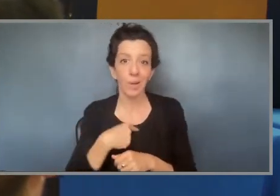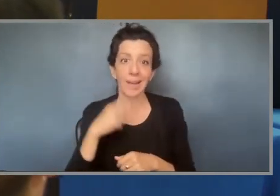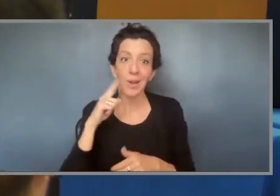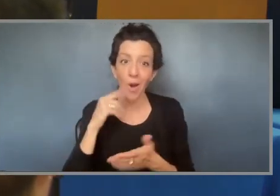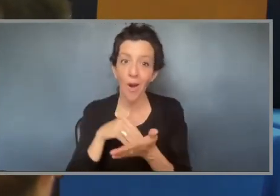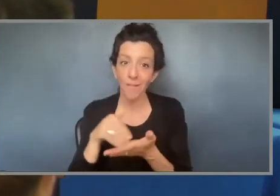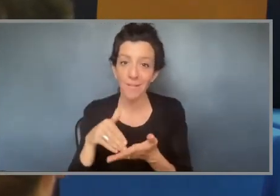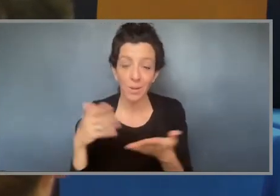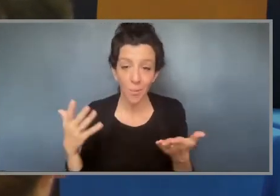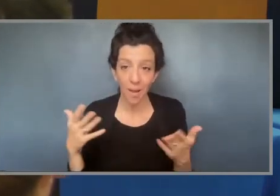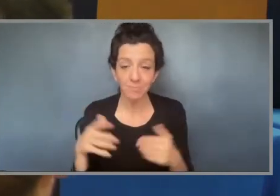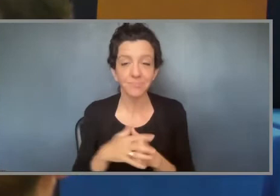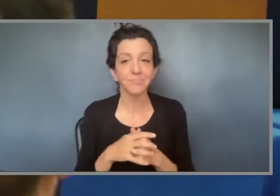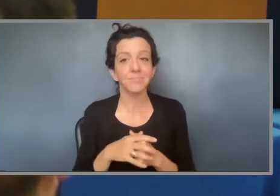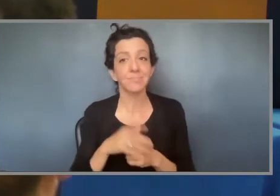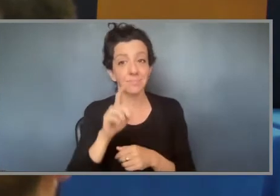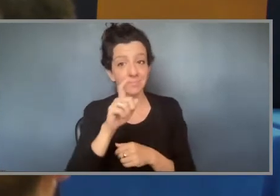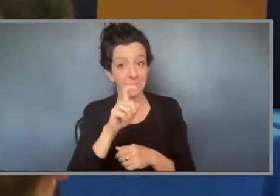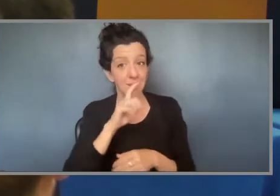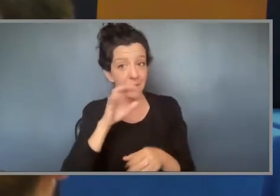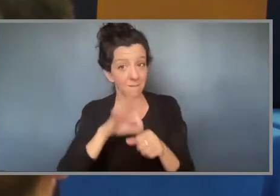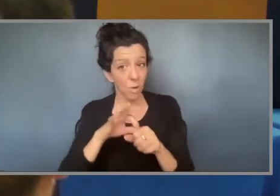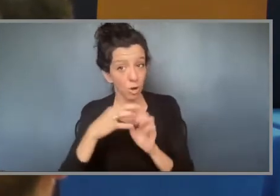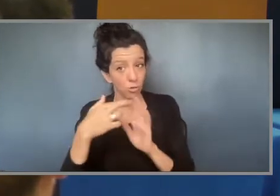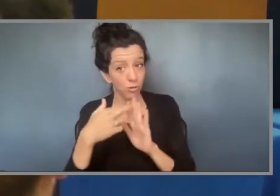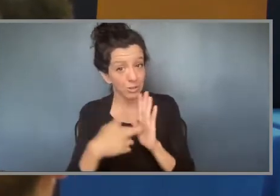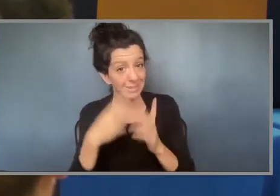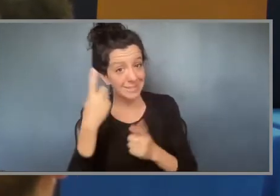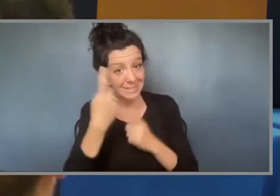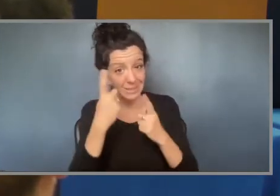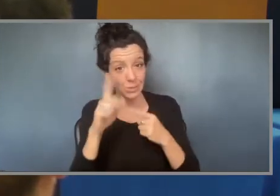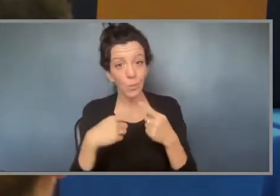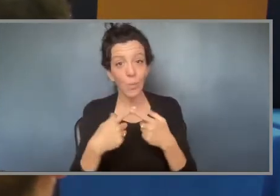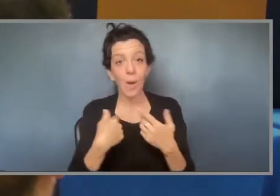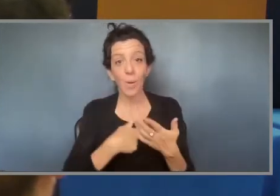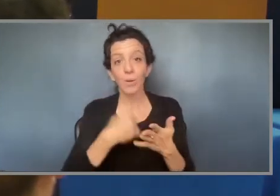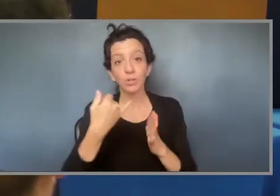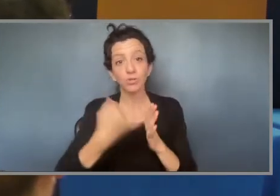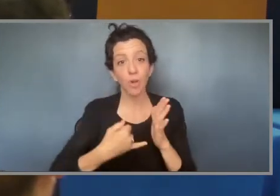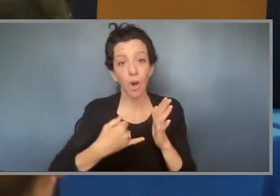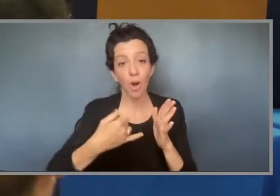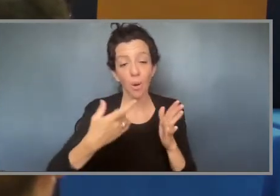Studio: question and a question that that we do here quite a bit is voter registration considered when drawing district line, no.